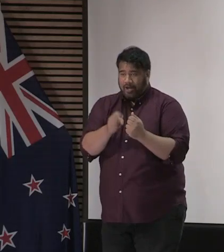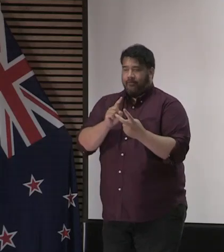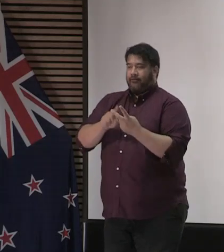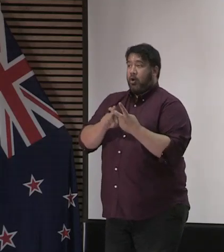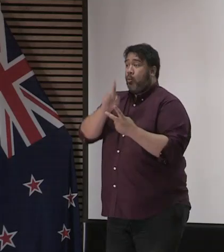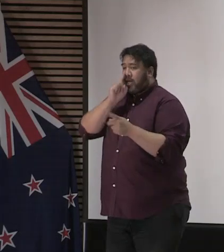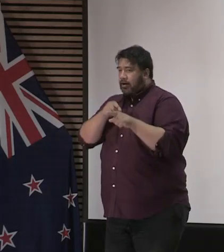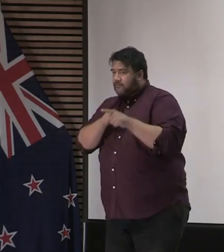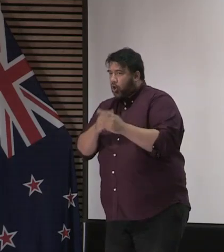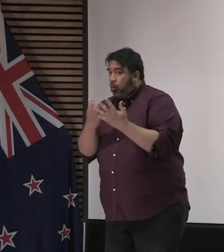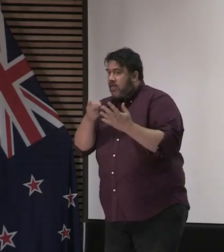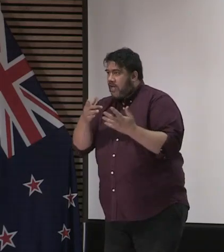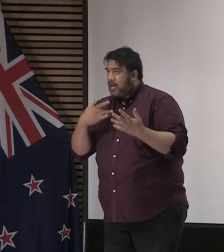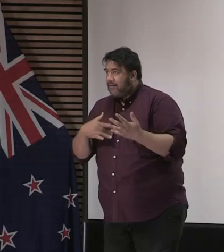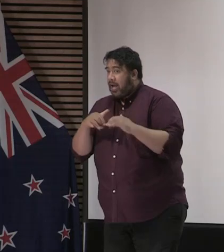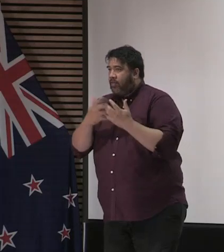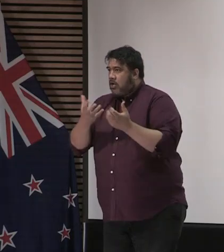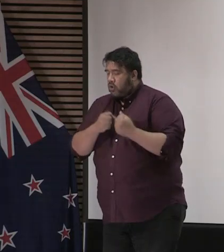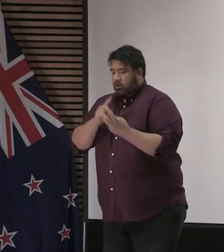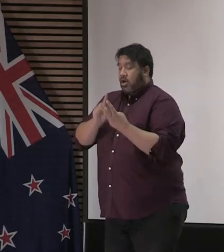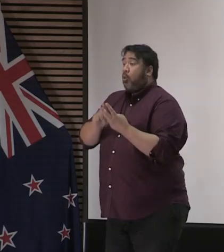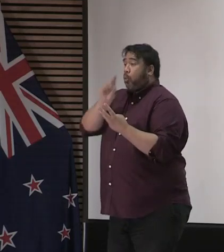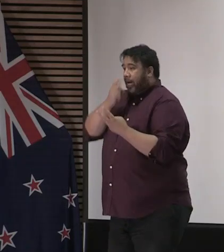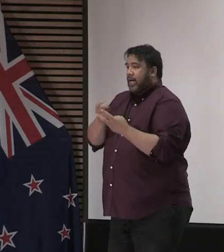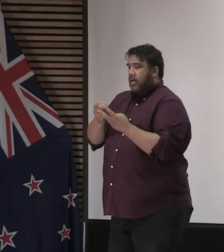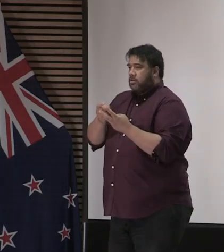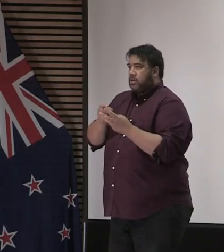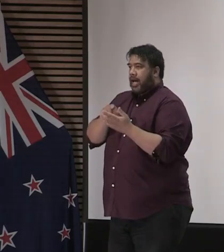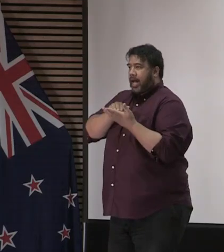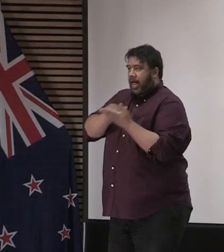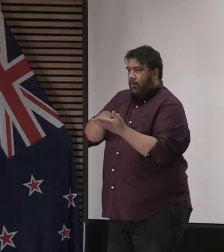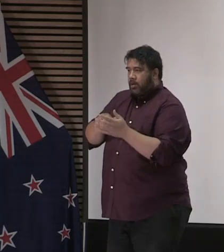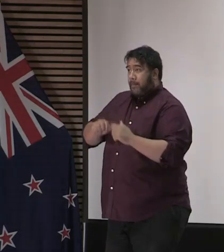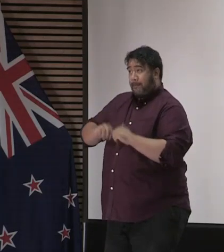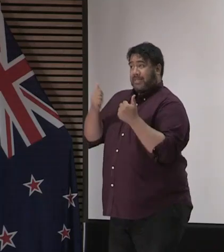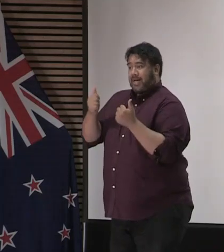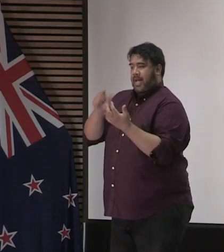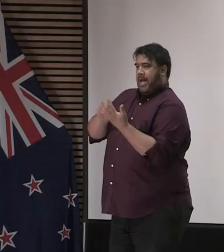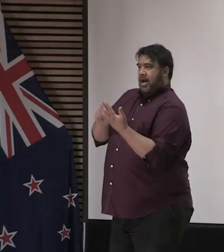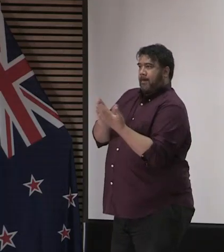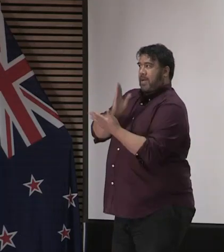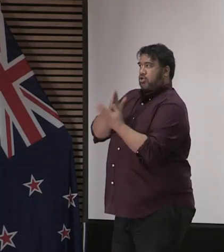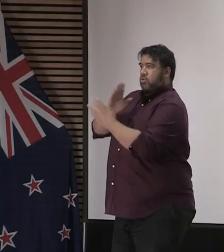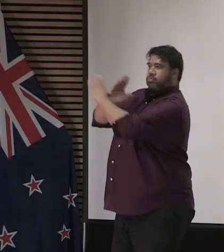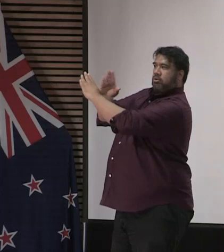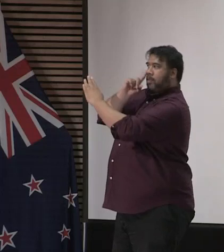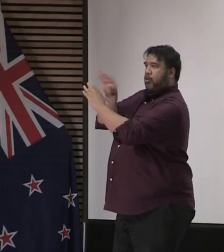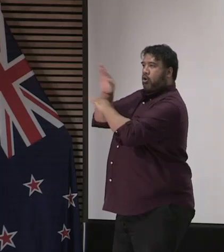coming from, and an ability to, and a posture to identify cases early, stamp them out